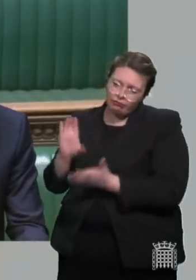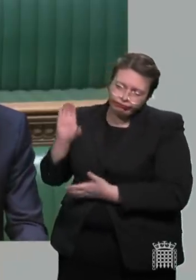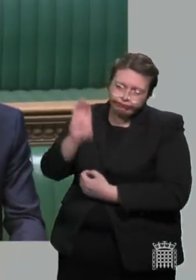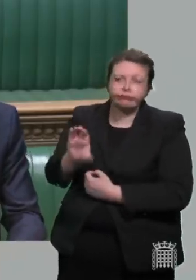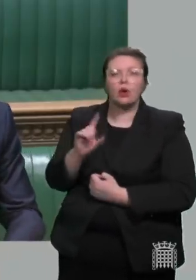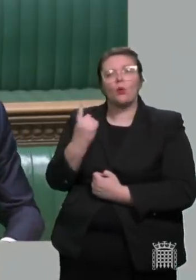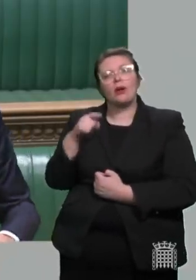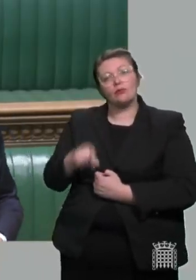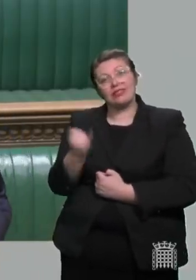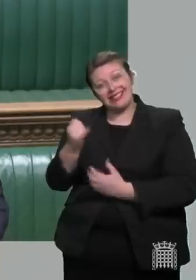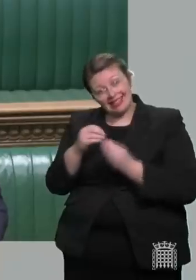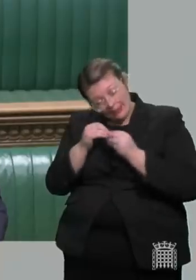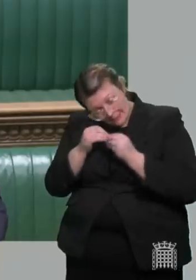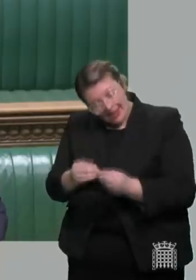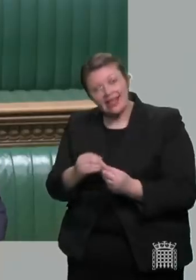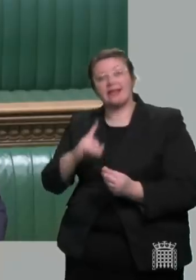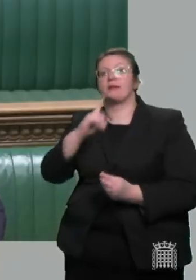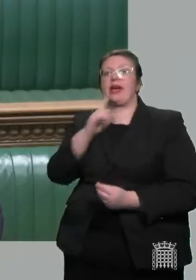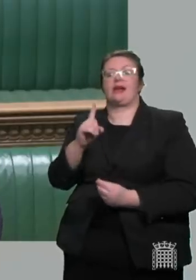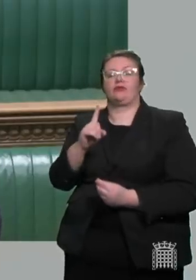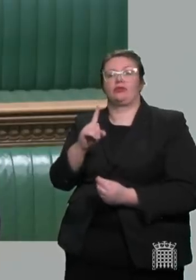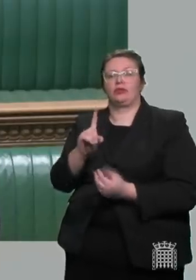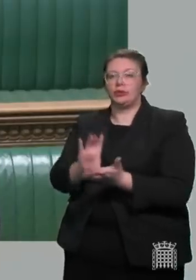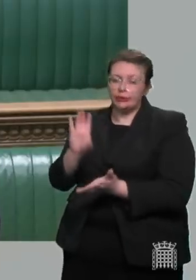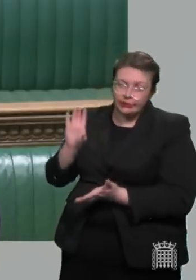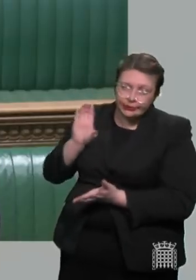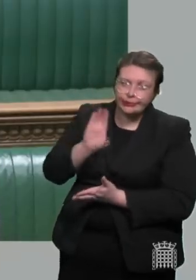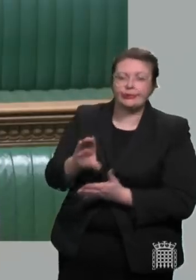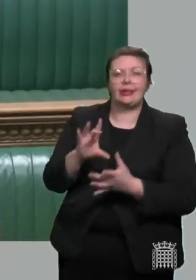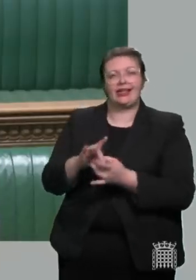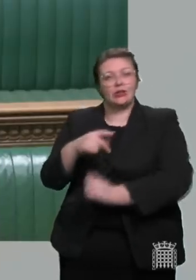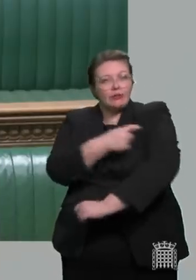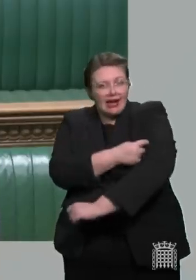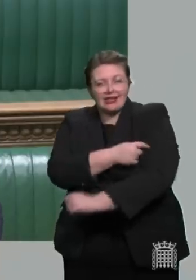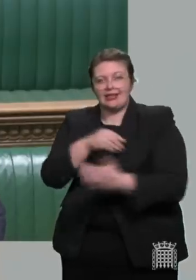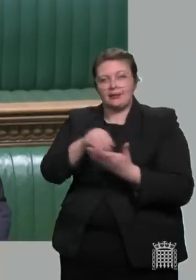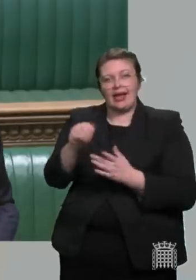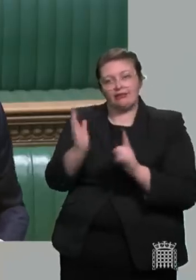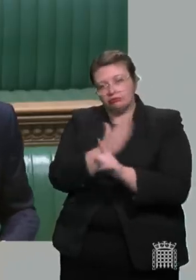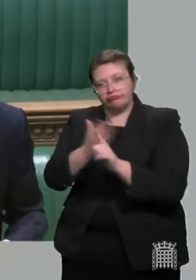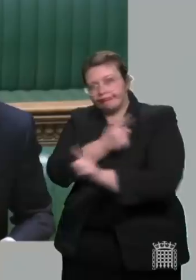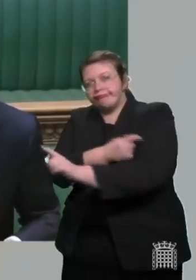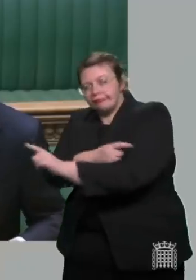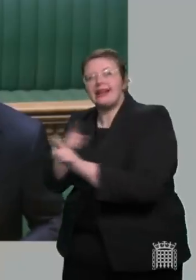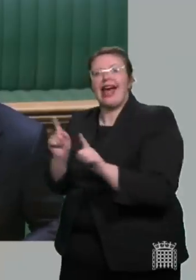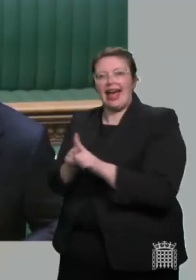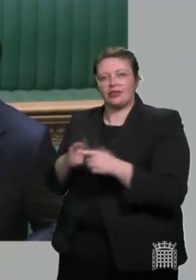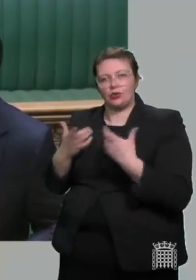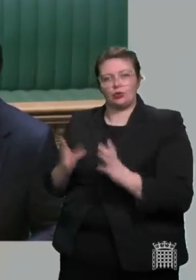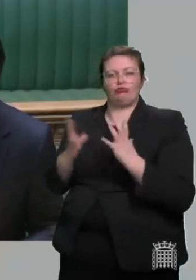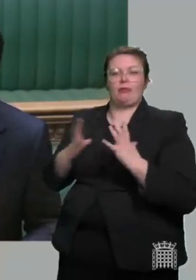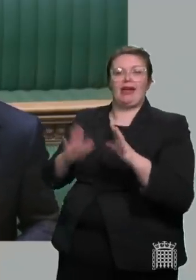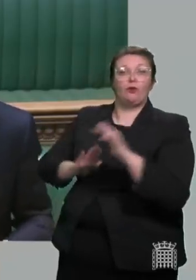roll-out and improve our future preparedness. I want to make the UK the best place in the world